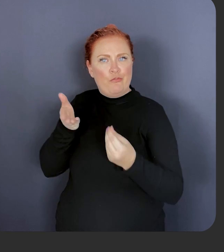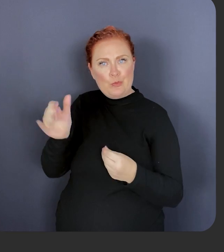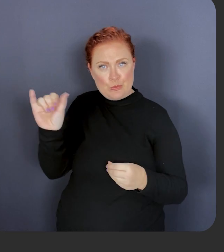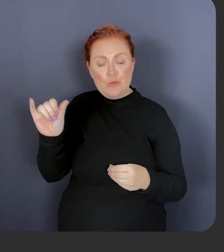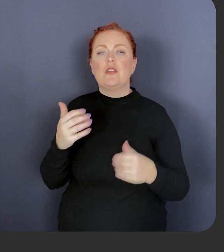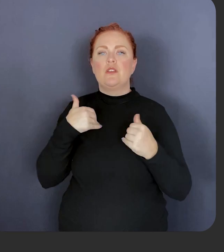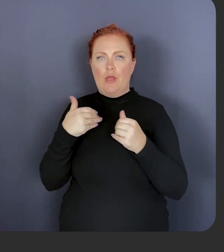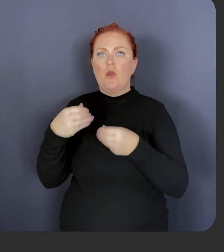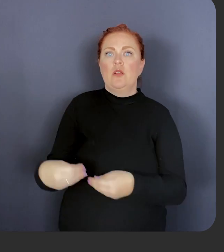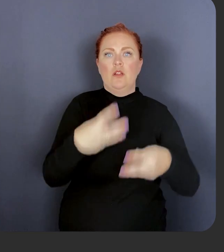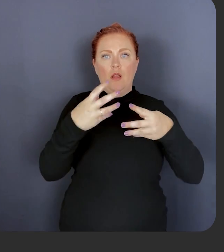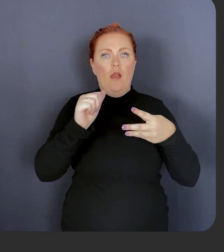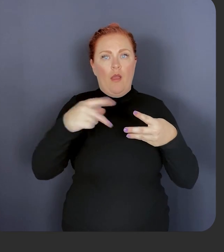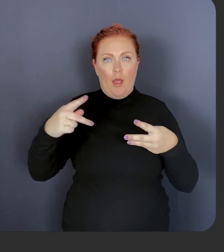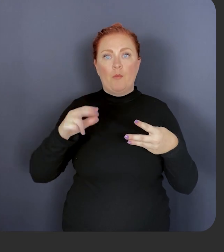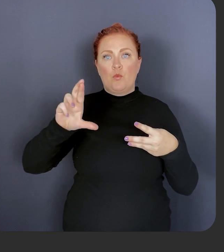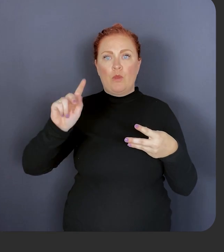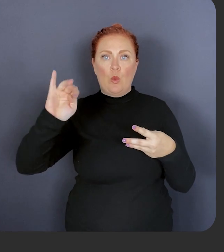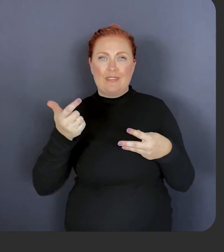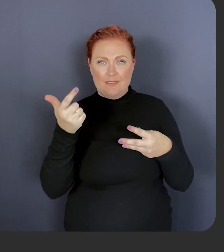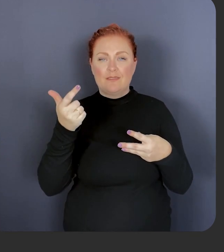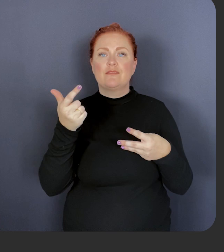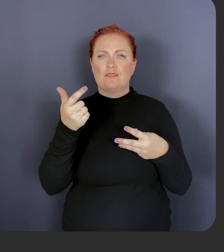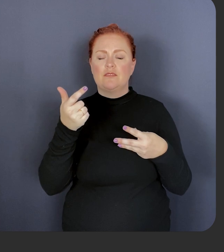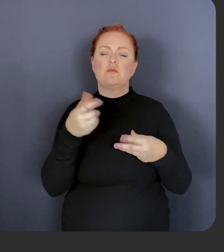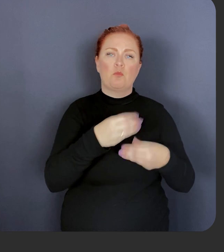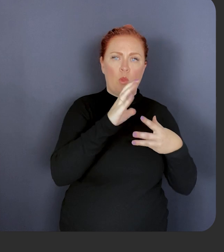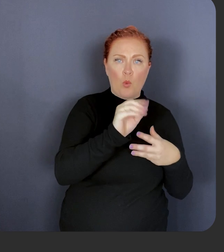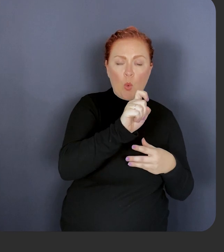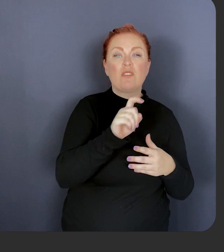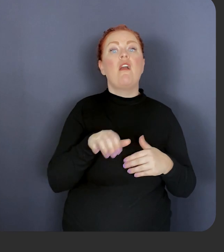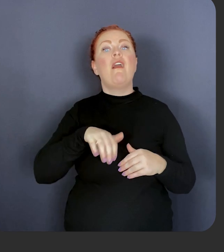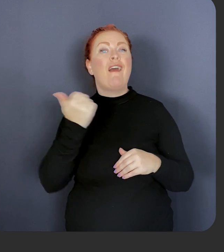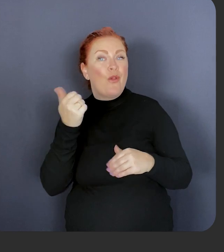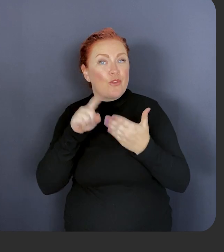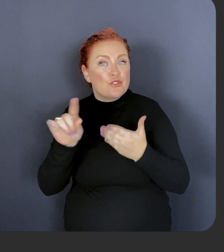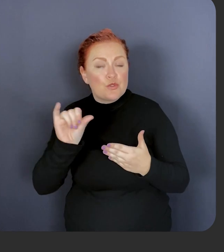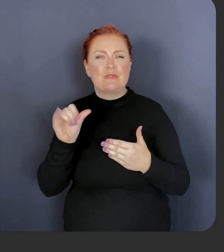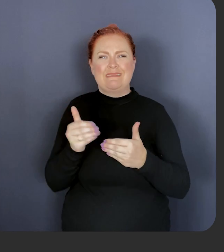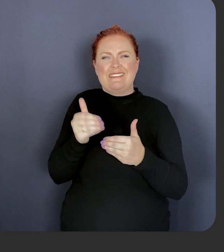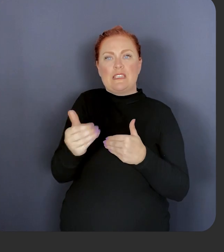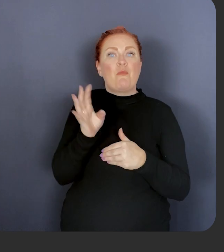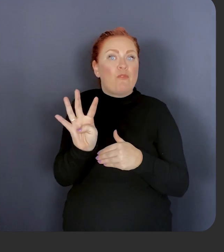going to go into app routing and go into my code. The other way you can check any of this is since we're on step four of the codelab,